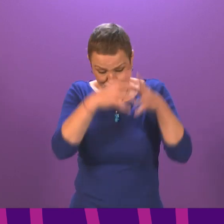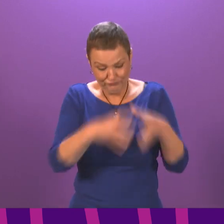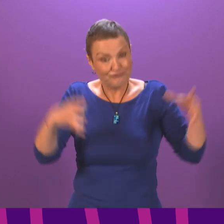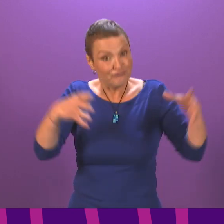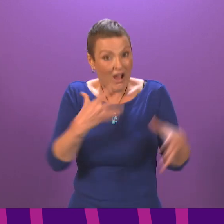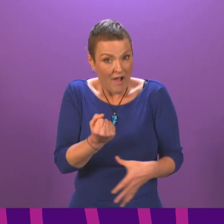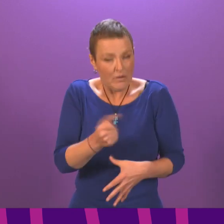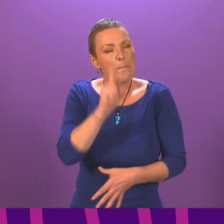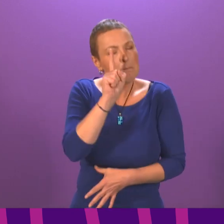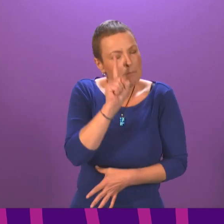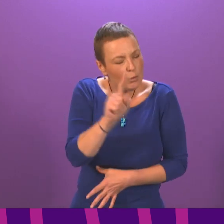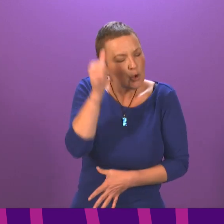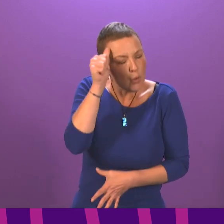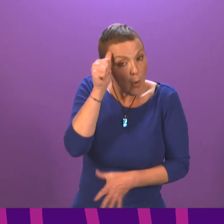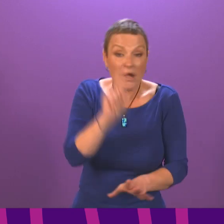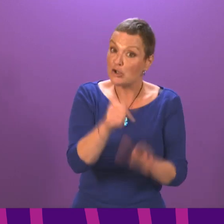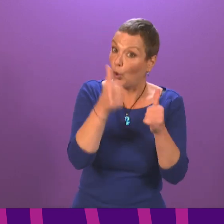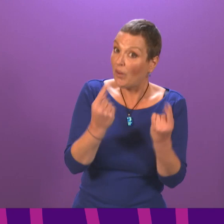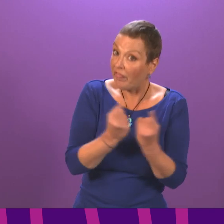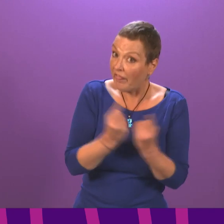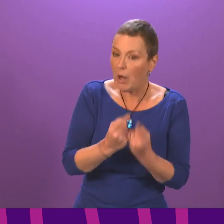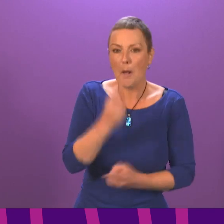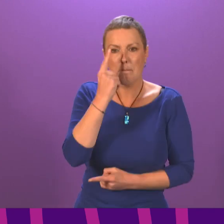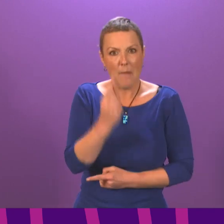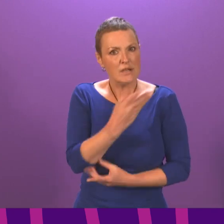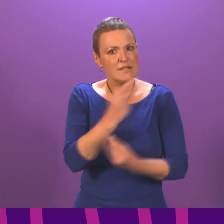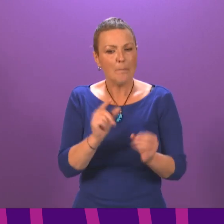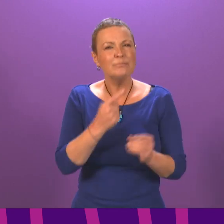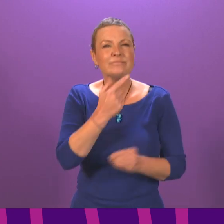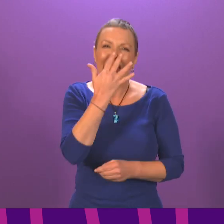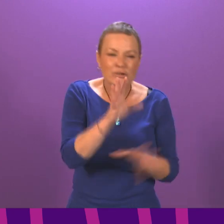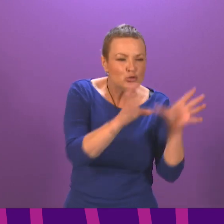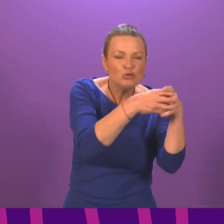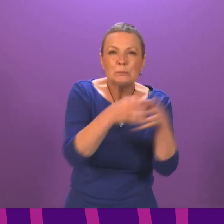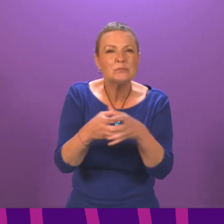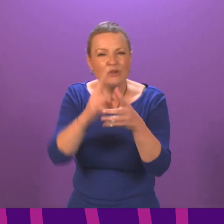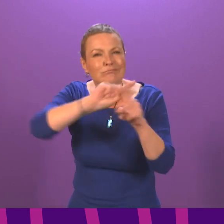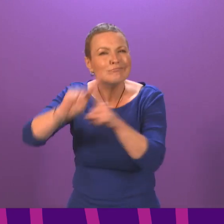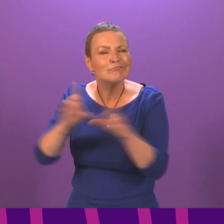but we know that uptake in some groups has been higher than usual. That is a good thing and we encourage it.